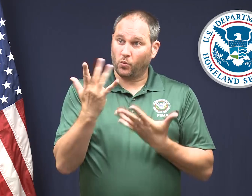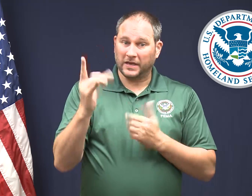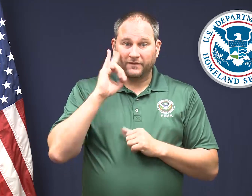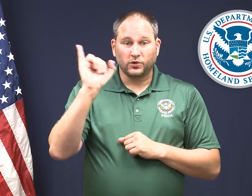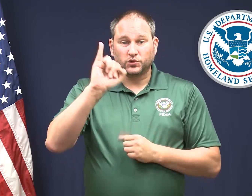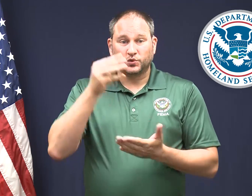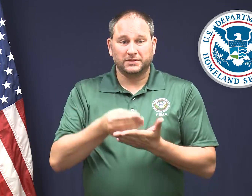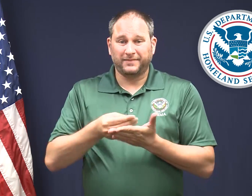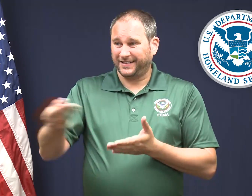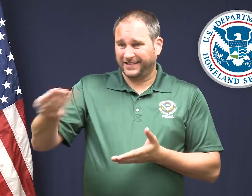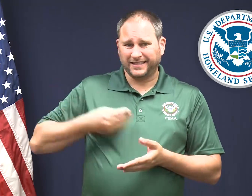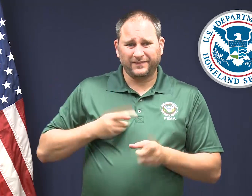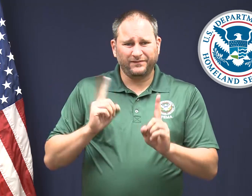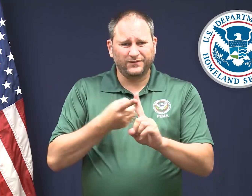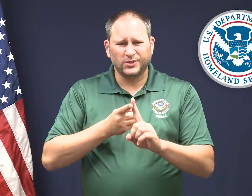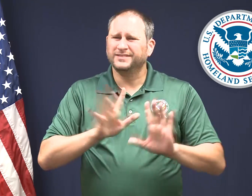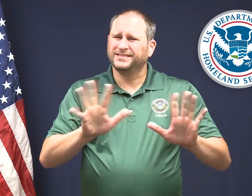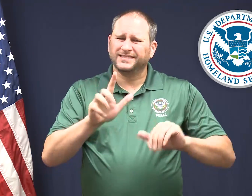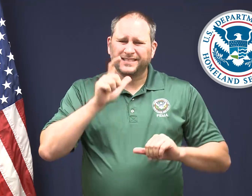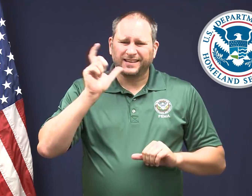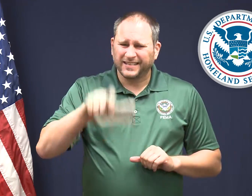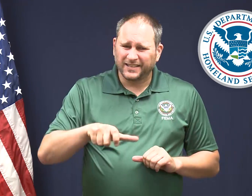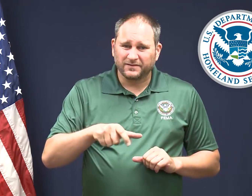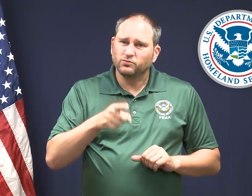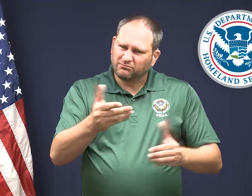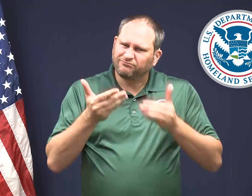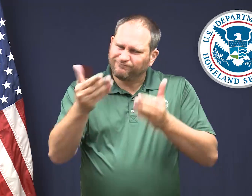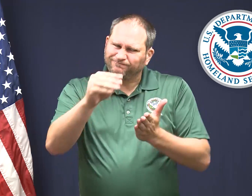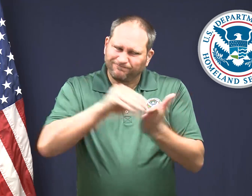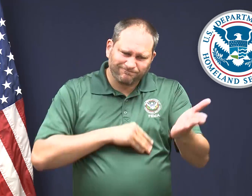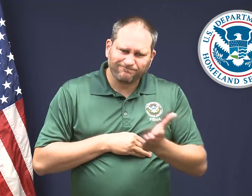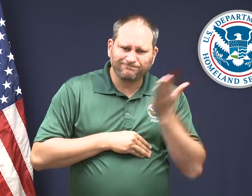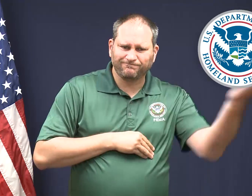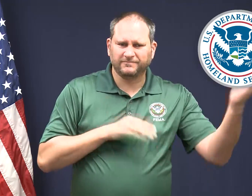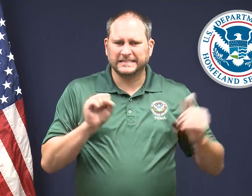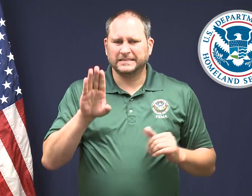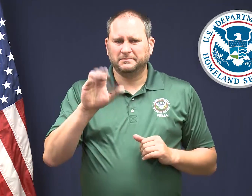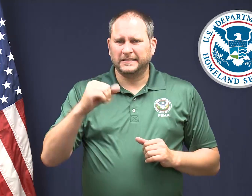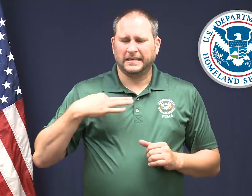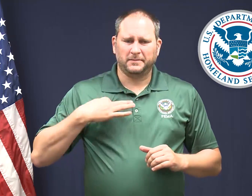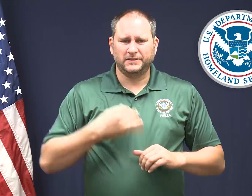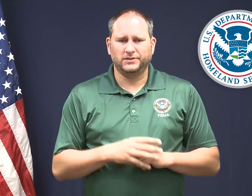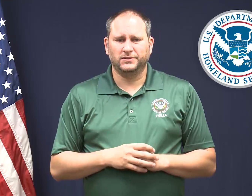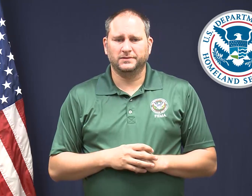You should not wait for an insurance settlement before submitting an SBA loan application.